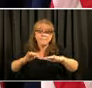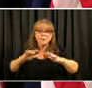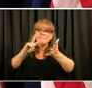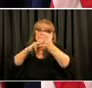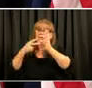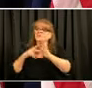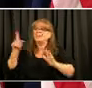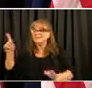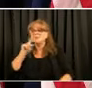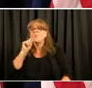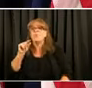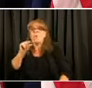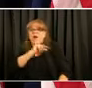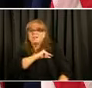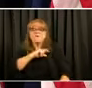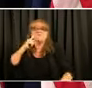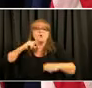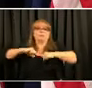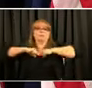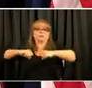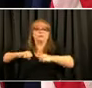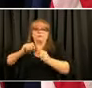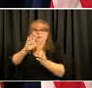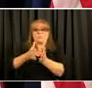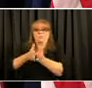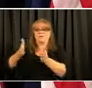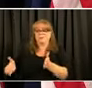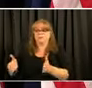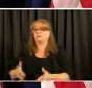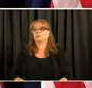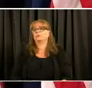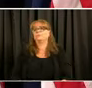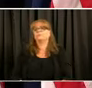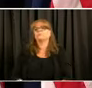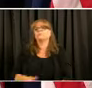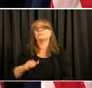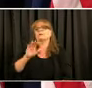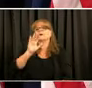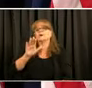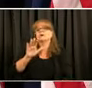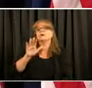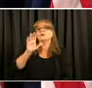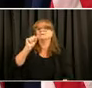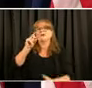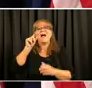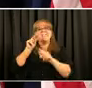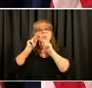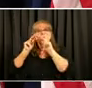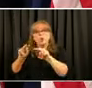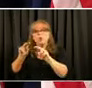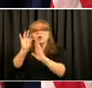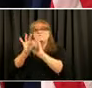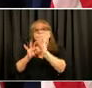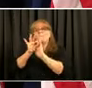the uh the formula behind how all those are derived is included as well uh on on the website